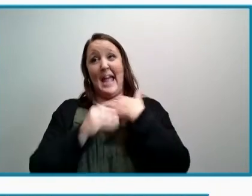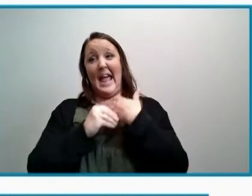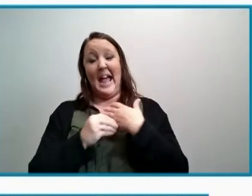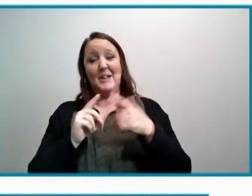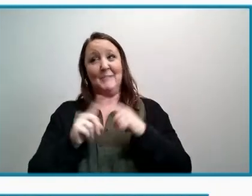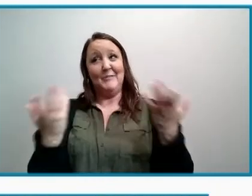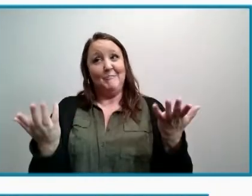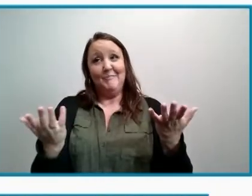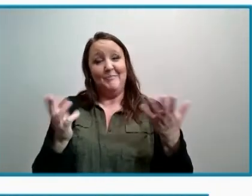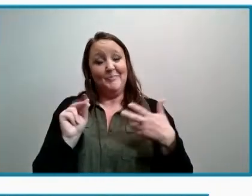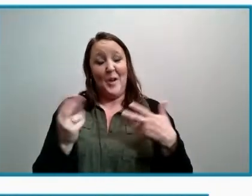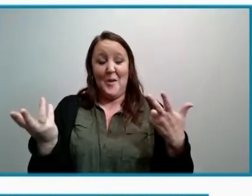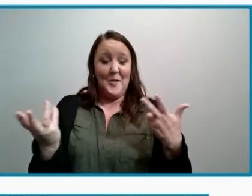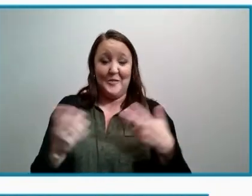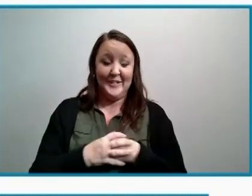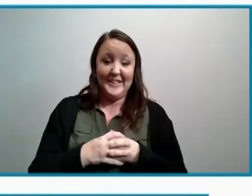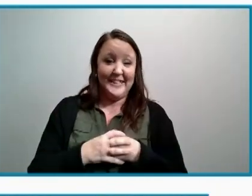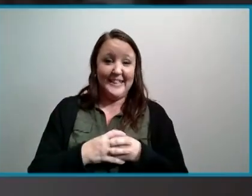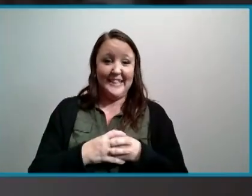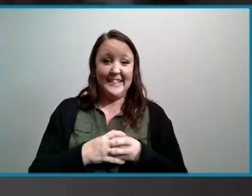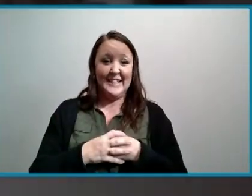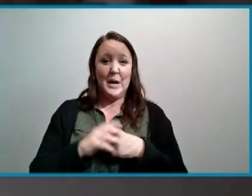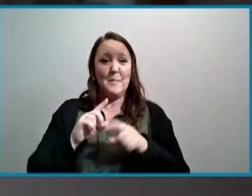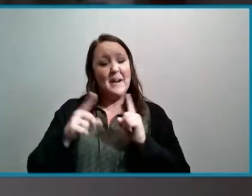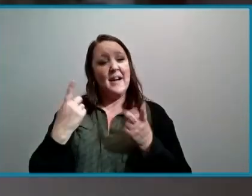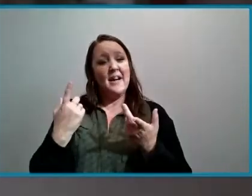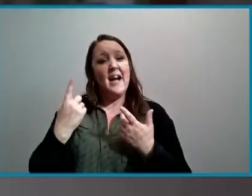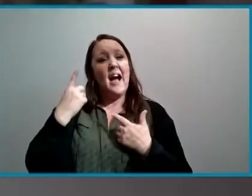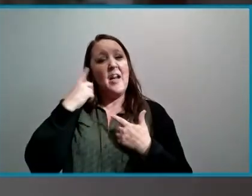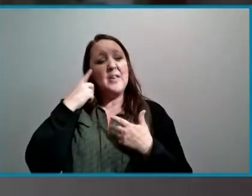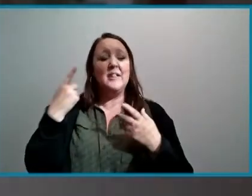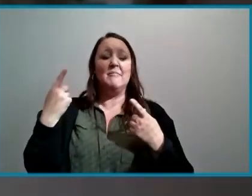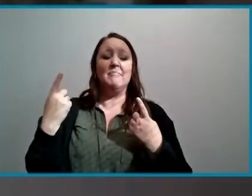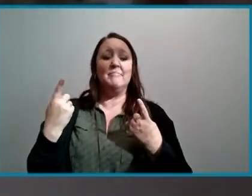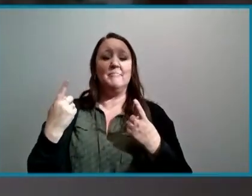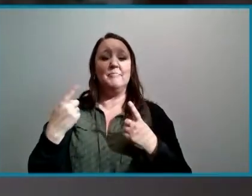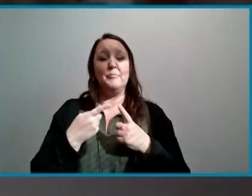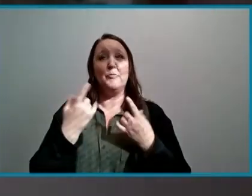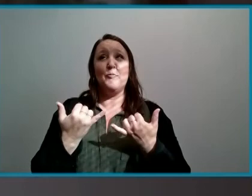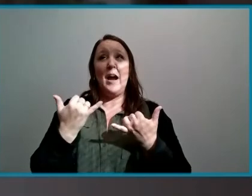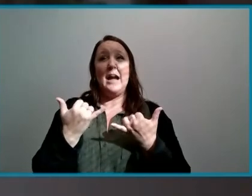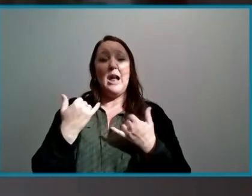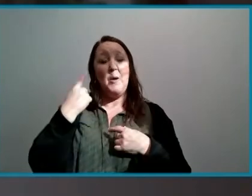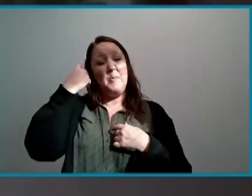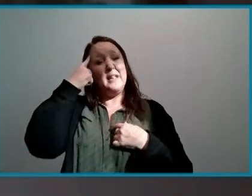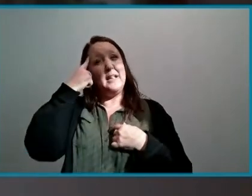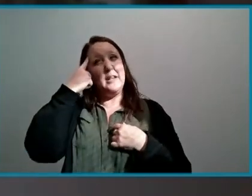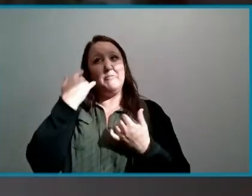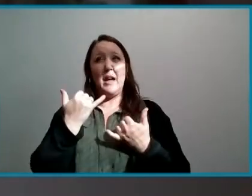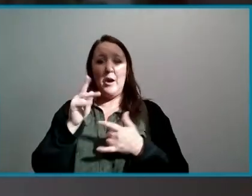but I think the thing that is popping around in my head right now is that if, if,